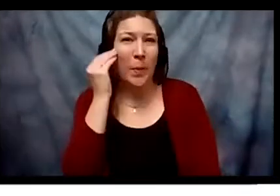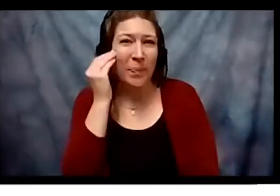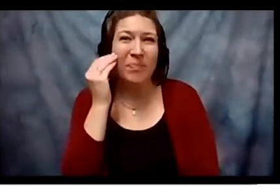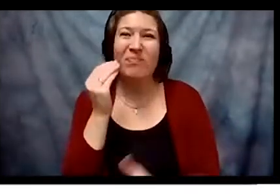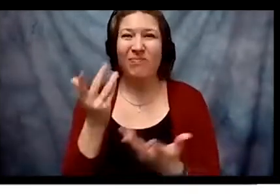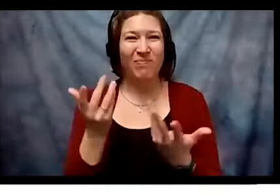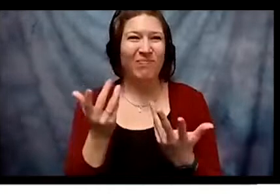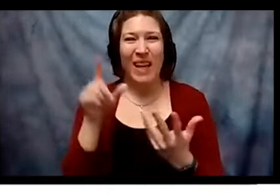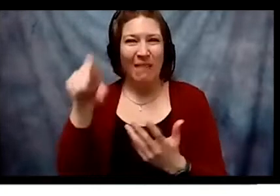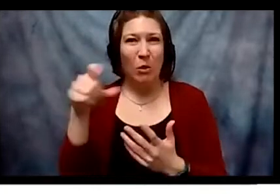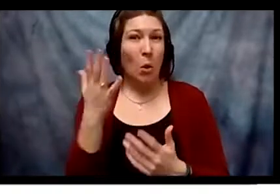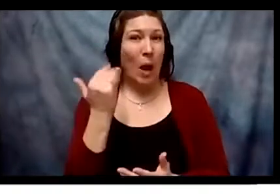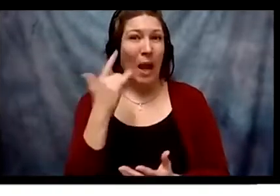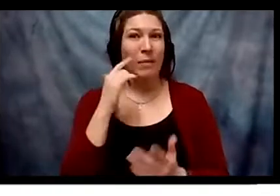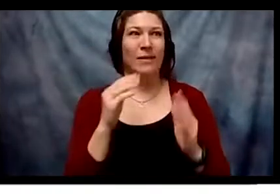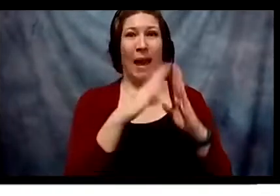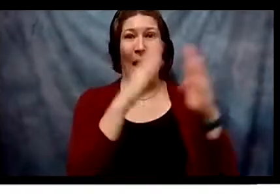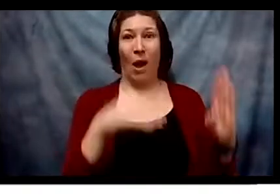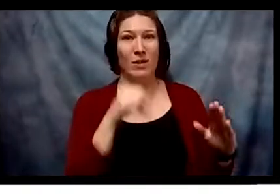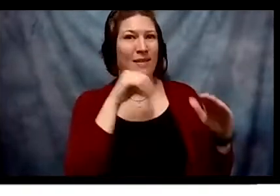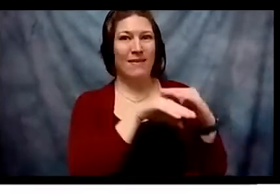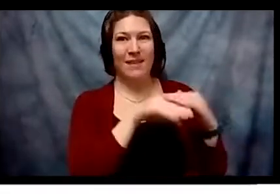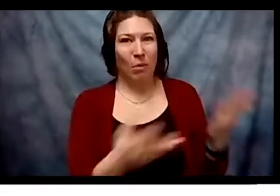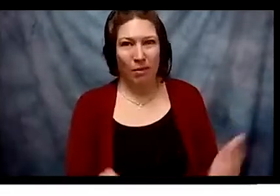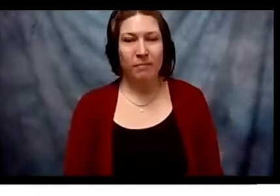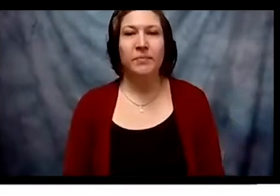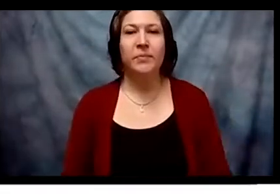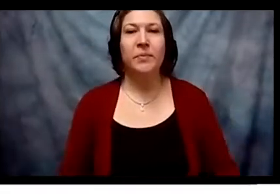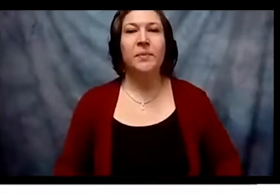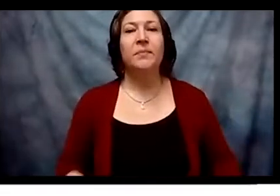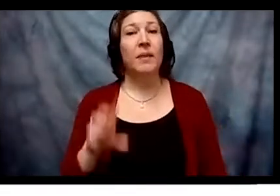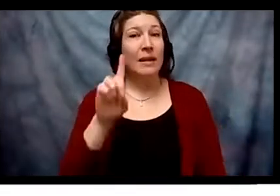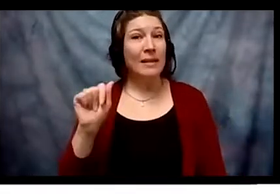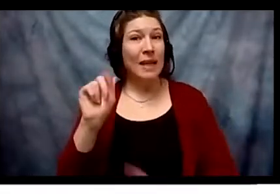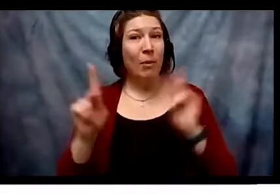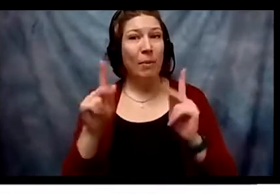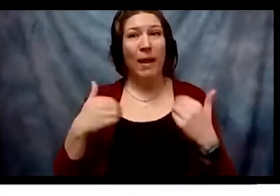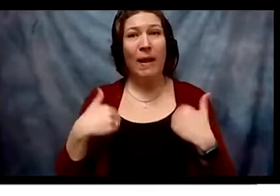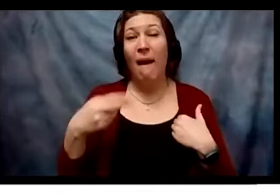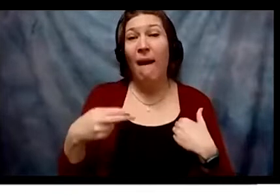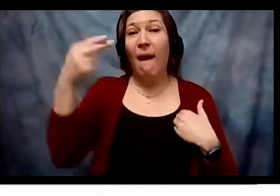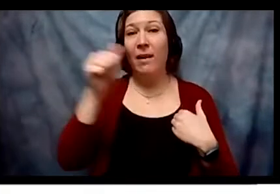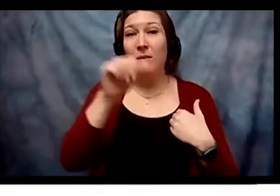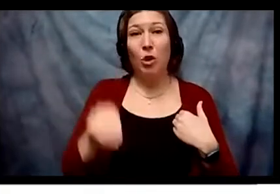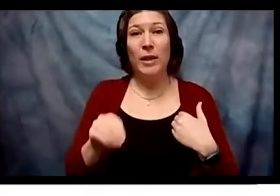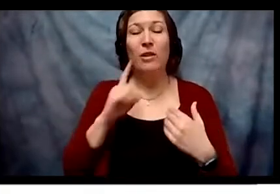to the lack of accessible housing. Disabled people face the highest rates of police violence,